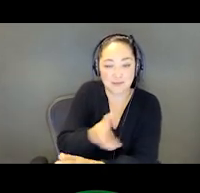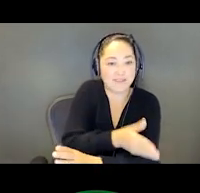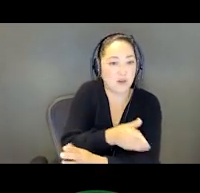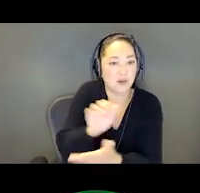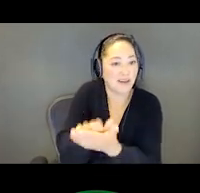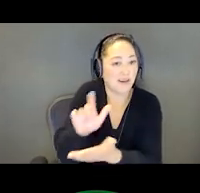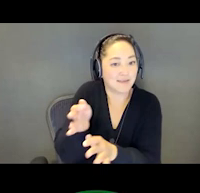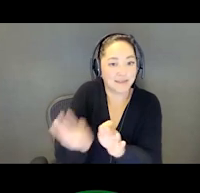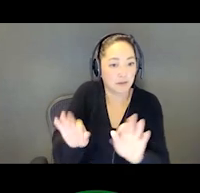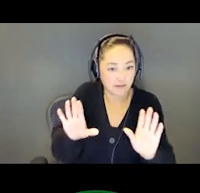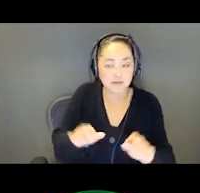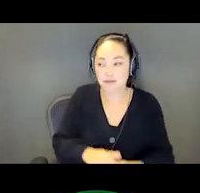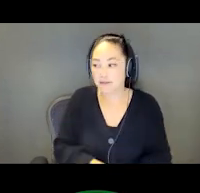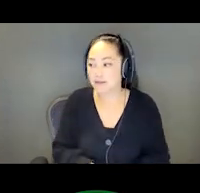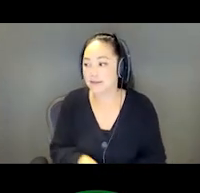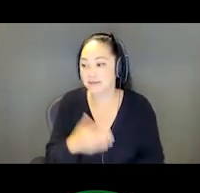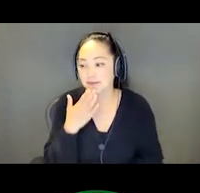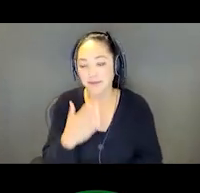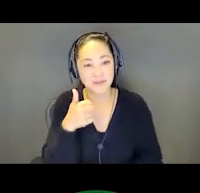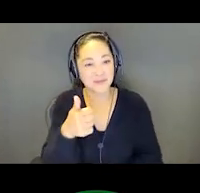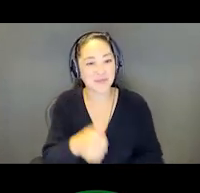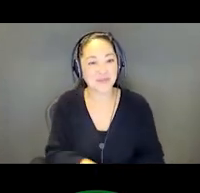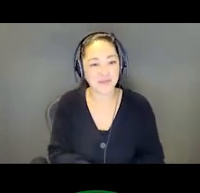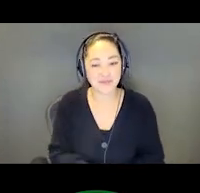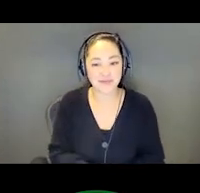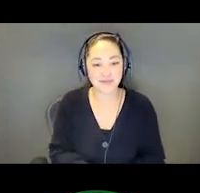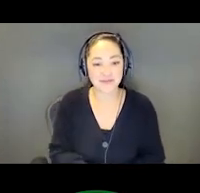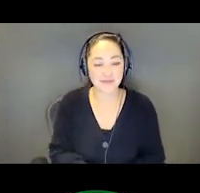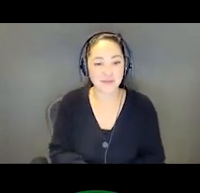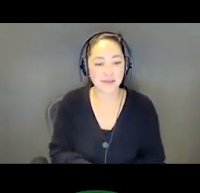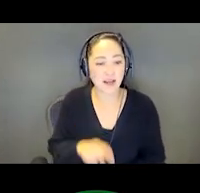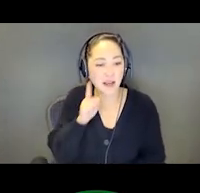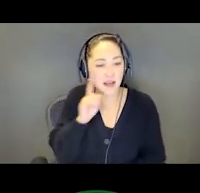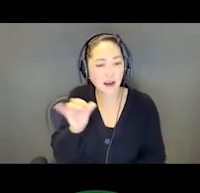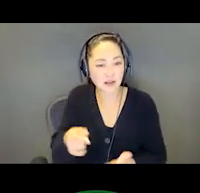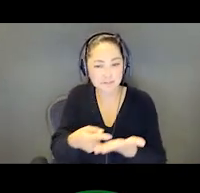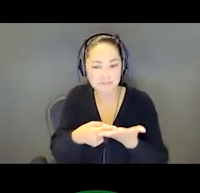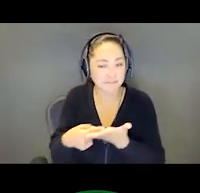For sure, yeah. And I think it's be kind of talked about it earlier in the conference.